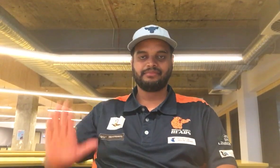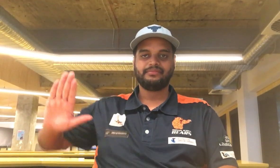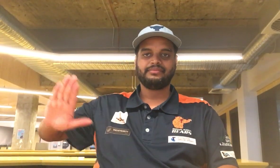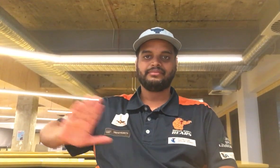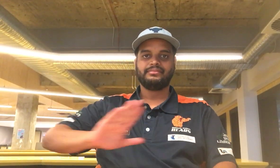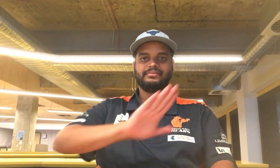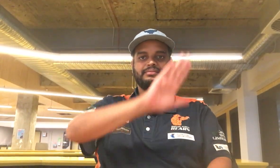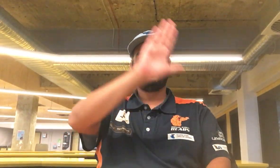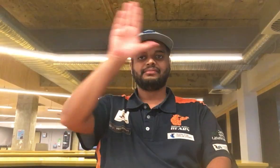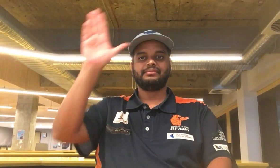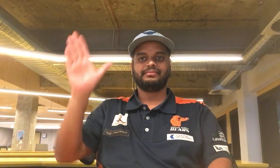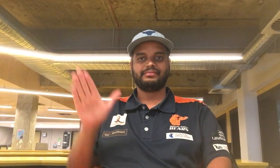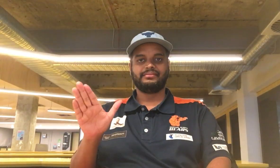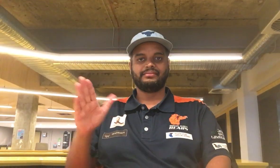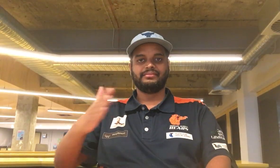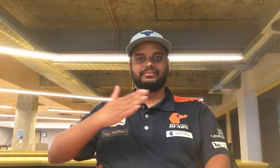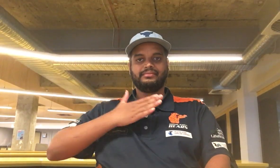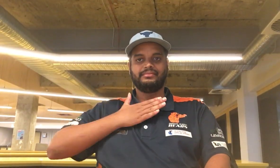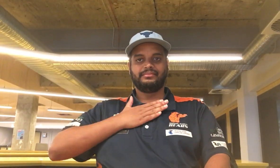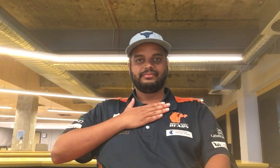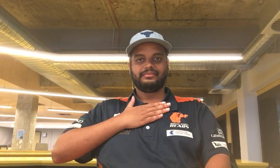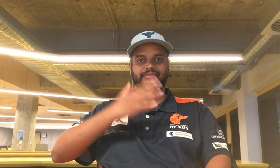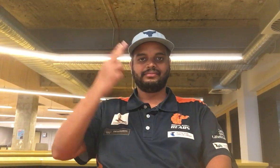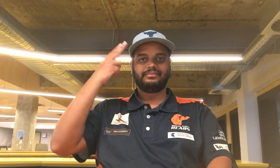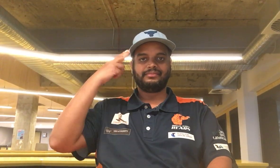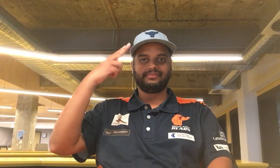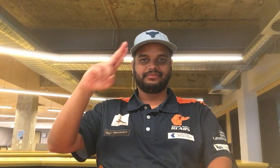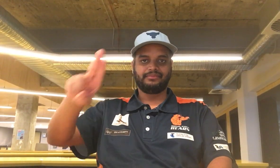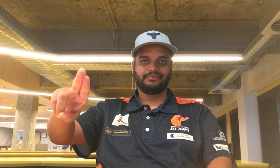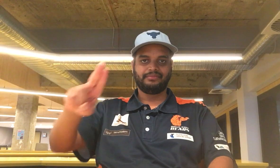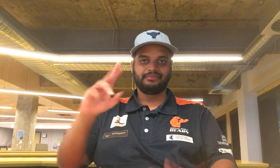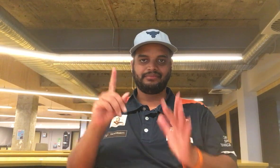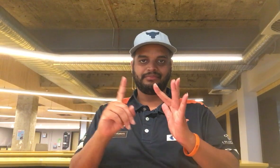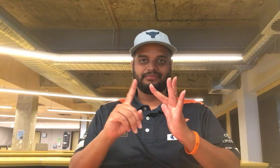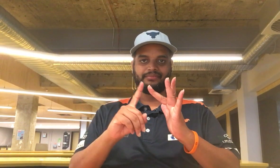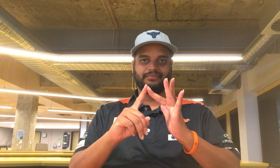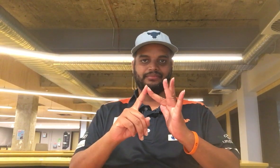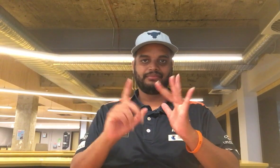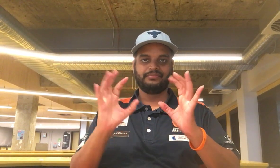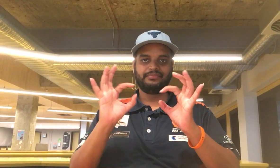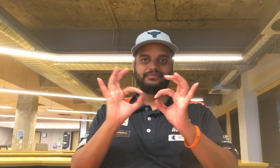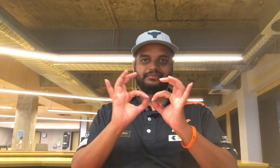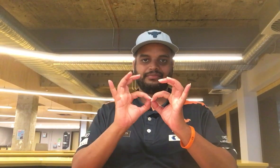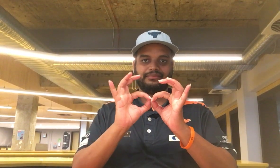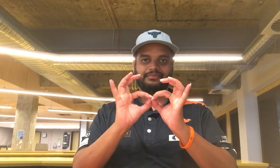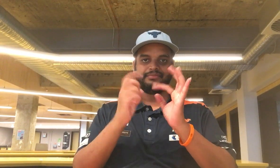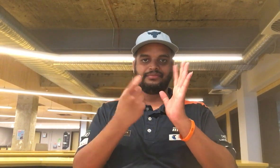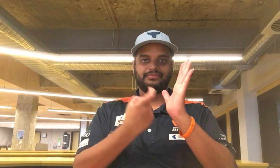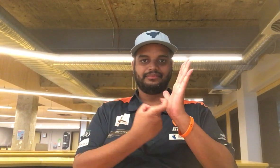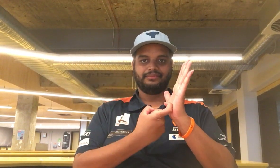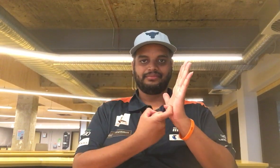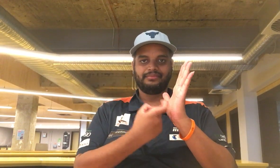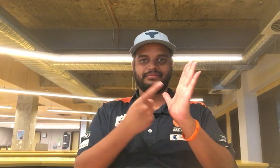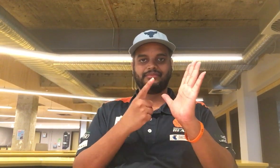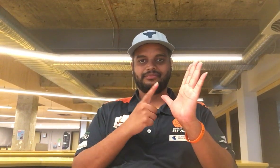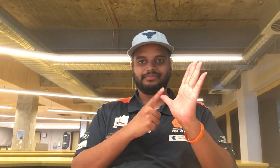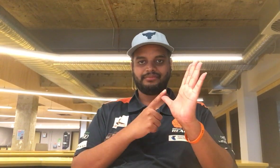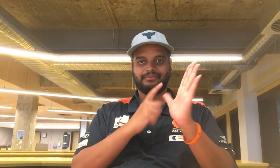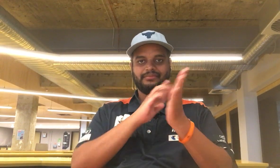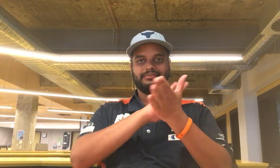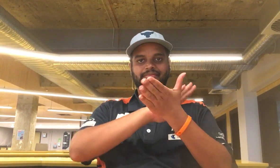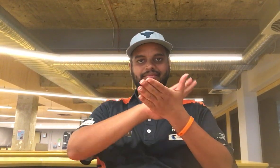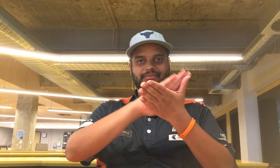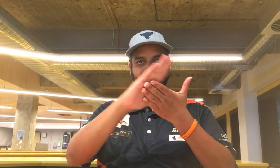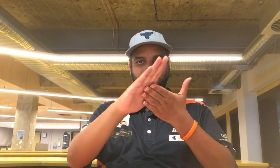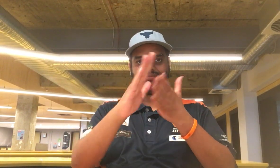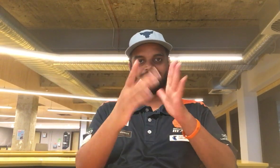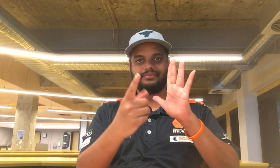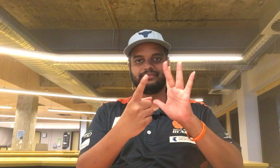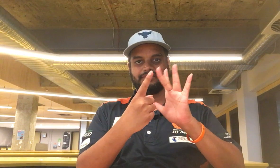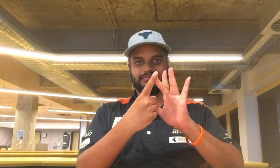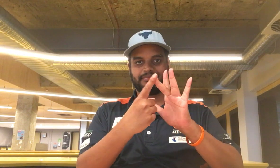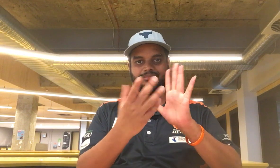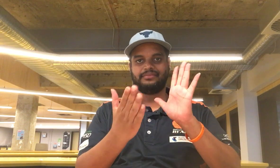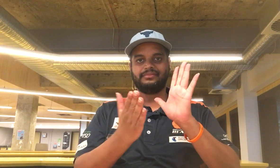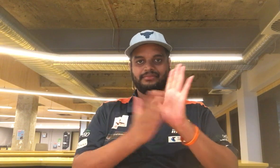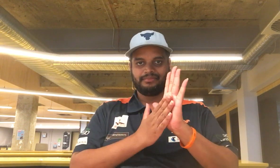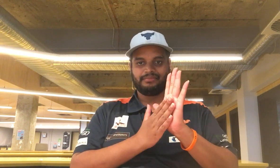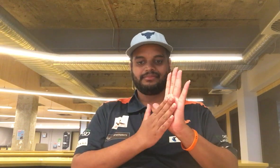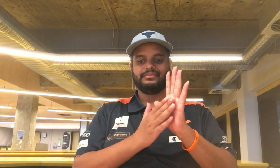Hello My Name is Ibrahim